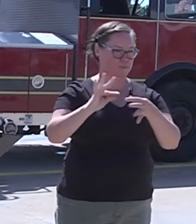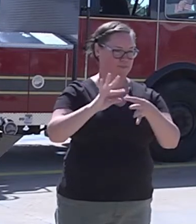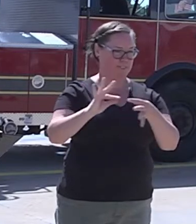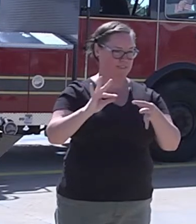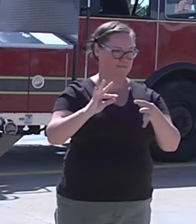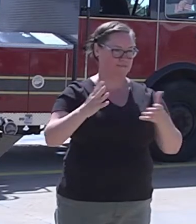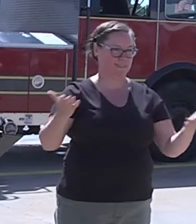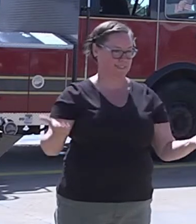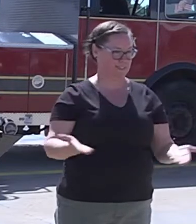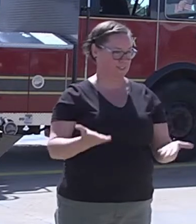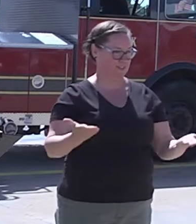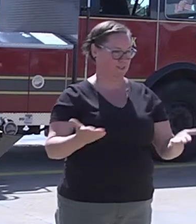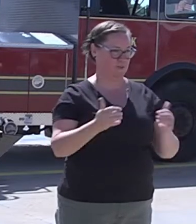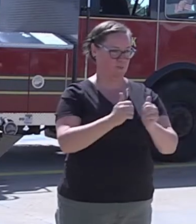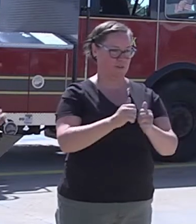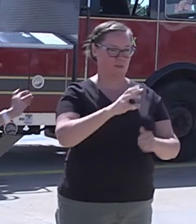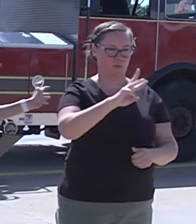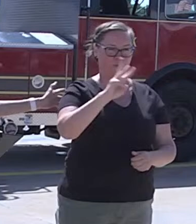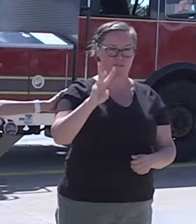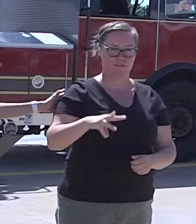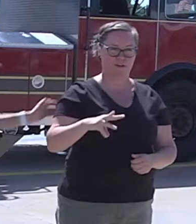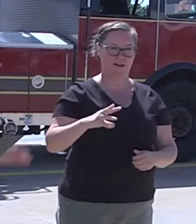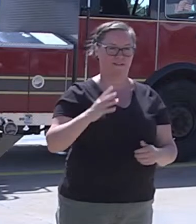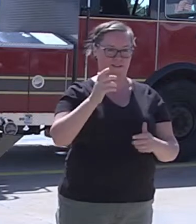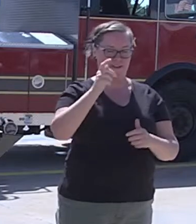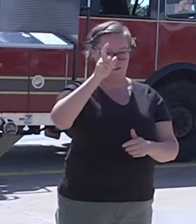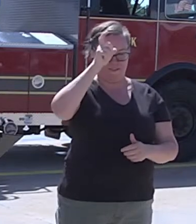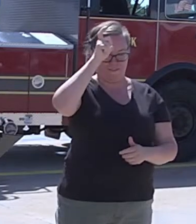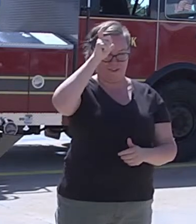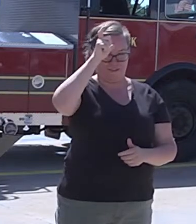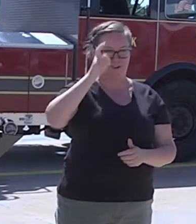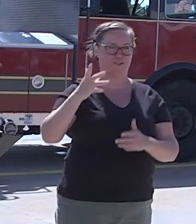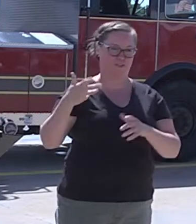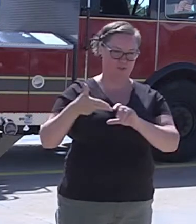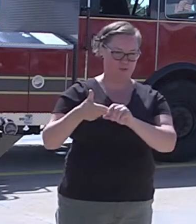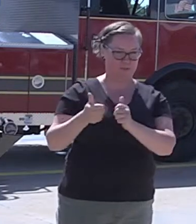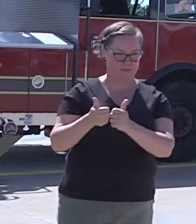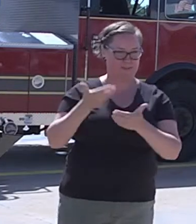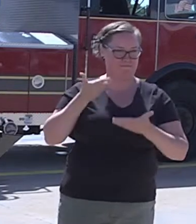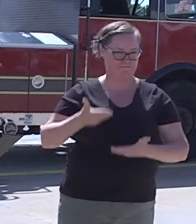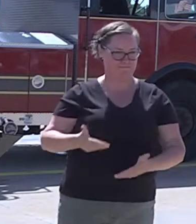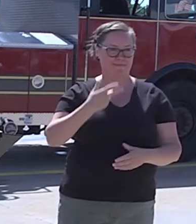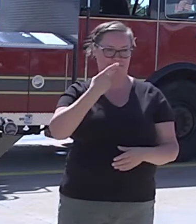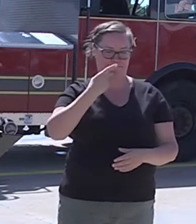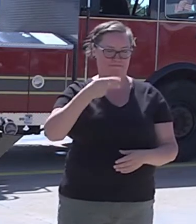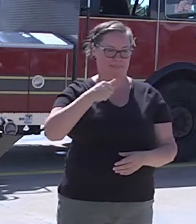our Witchita firefighters I'm joined by Patty our interpreter this morning as many